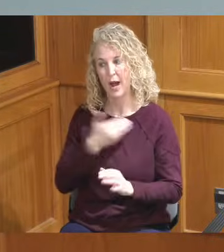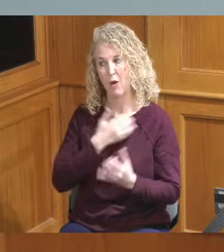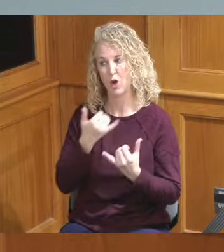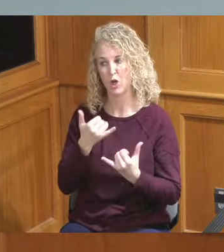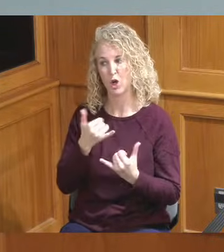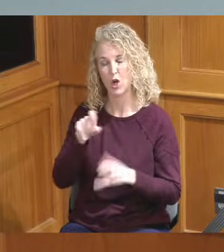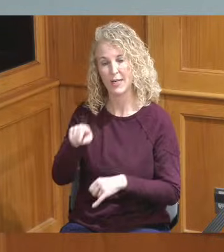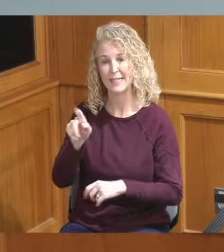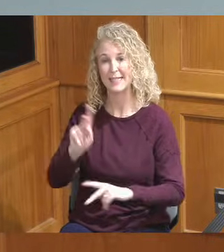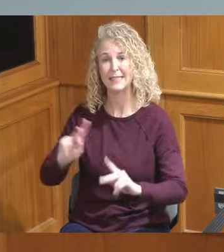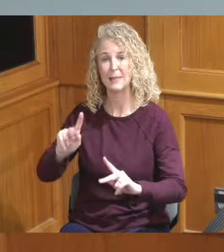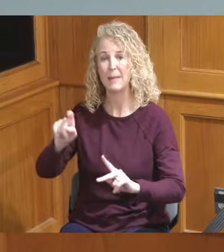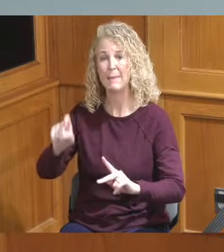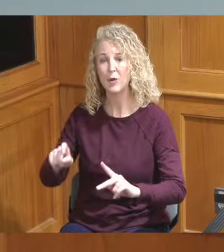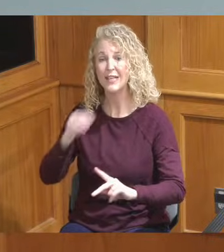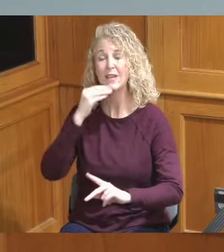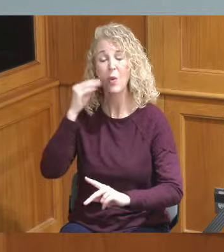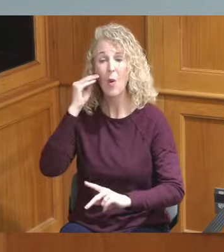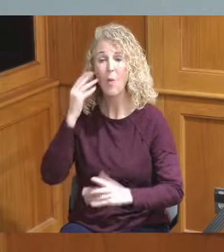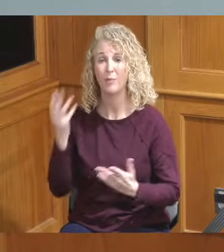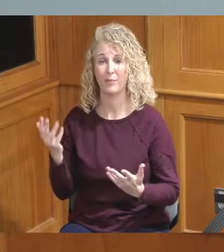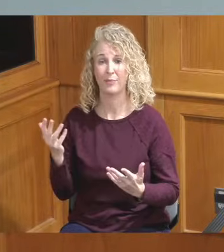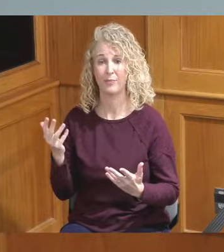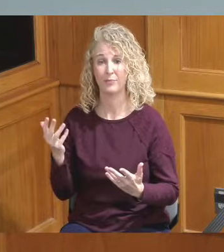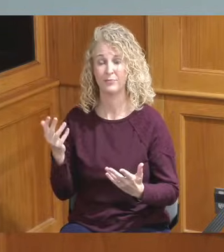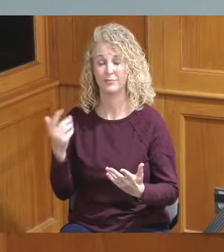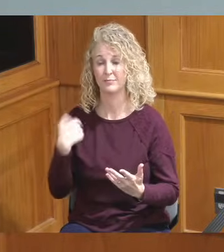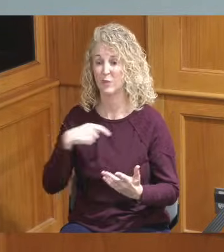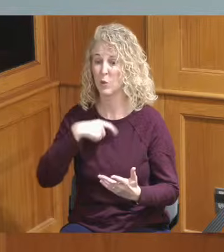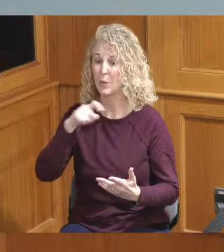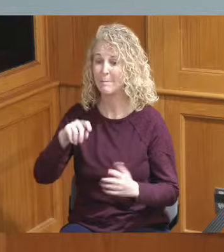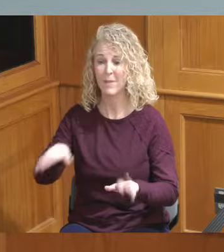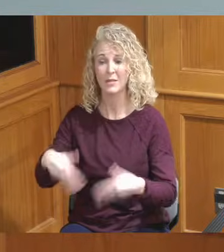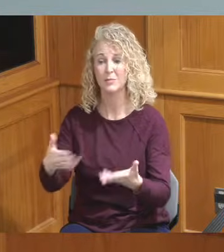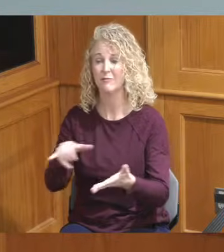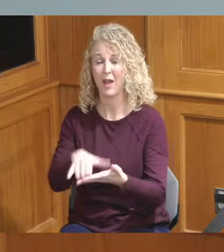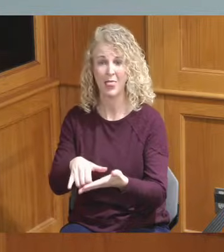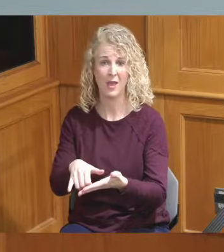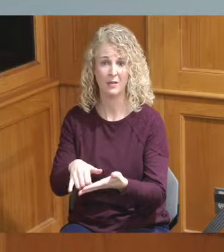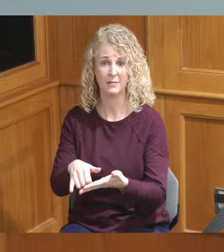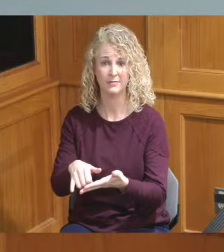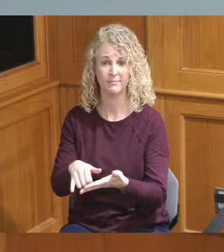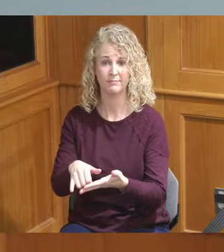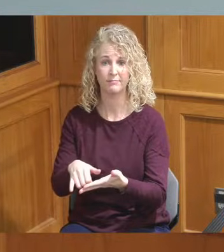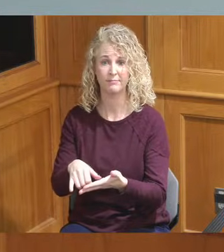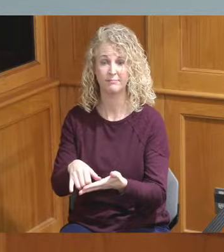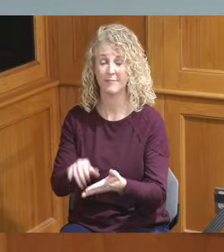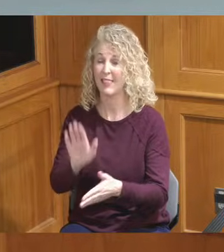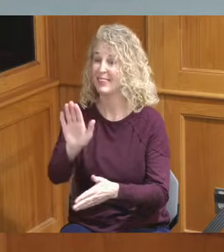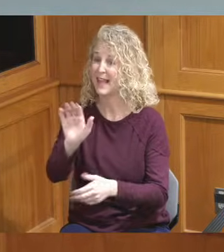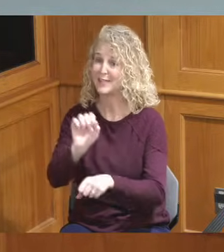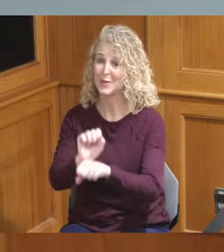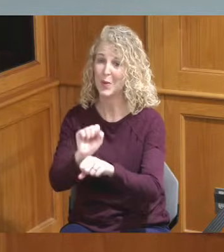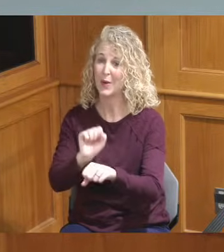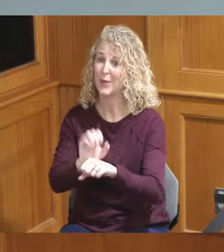need a place to stay. whatever we can do to make it that way. That's what you've been trying to do.